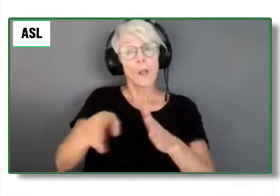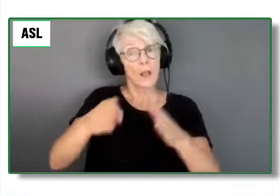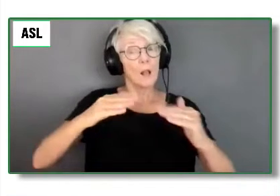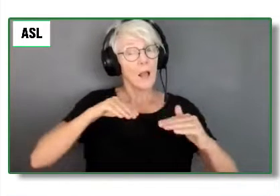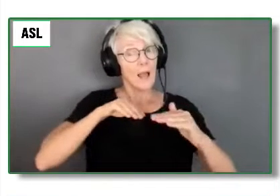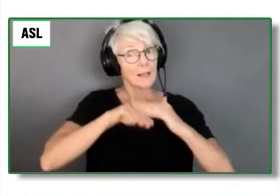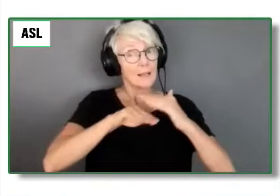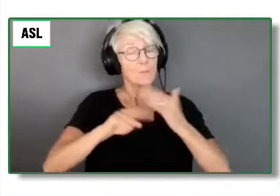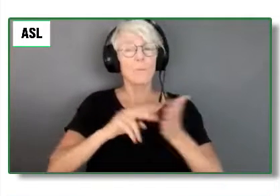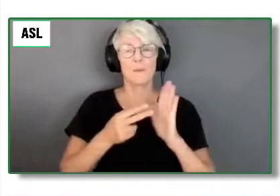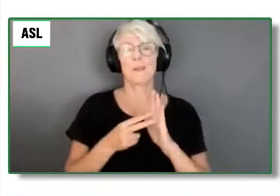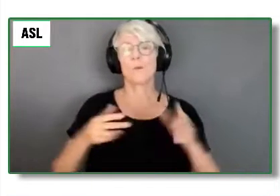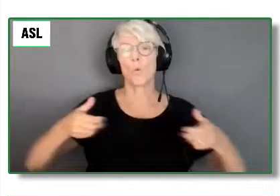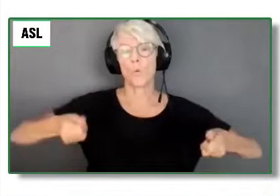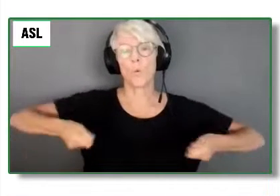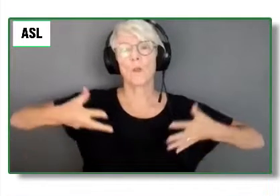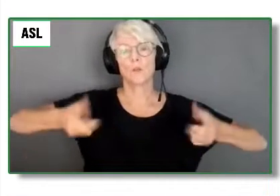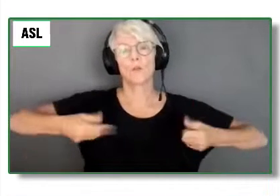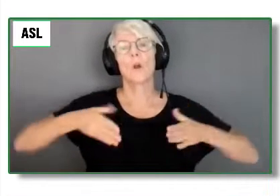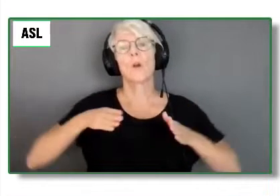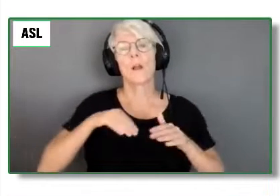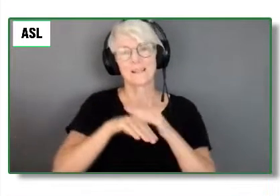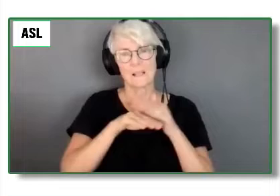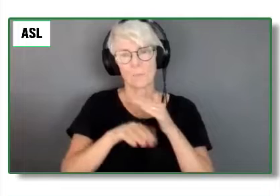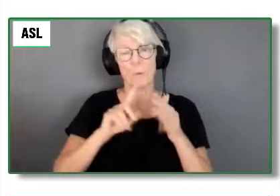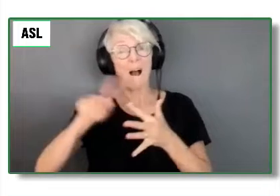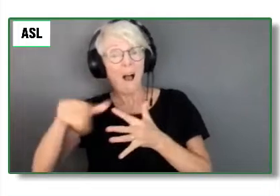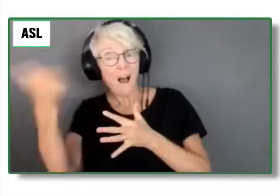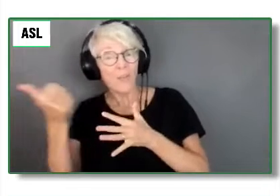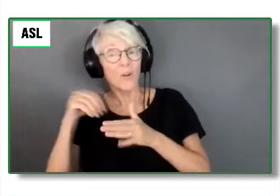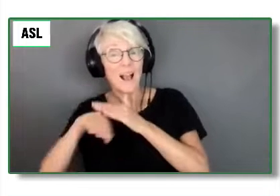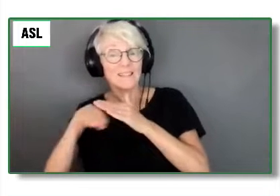other access needs. When this information is readily